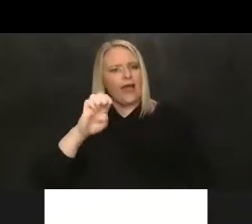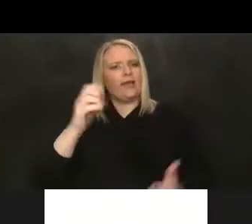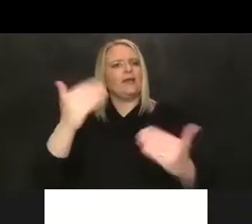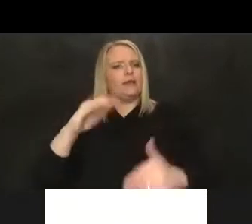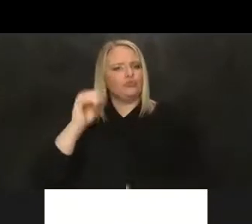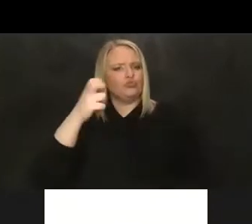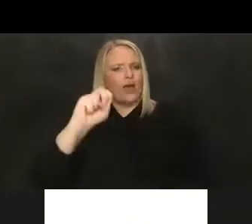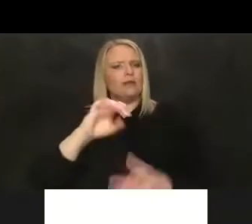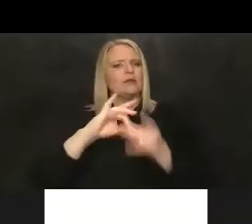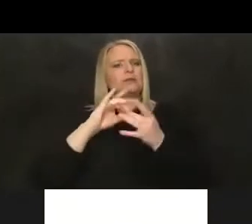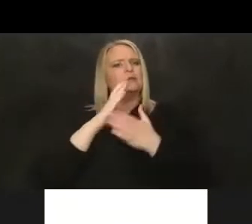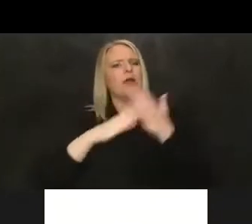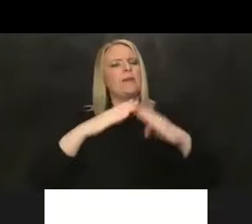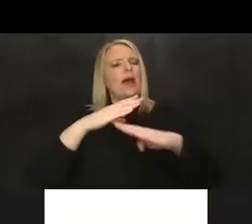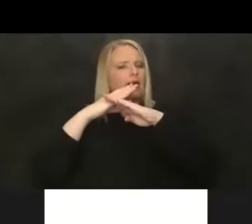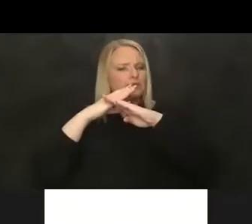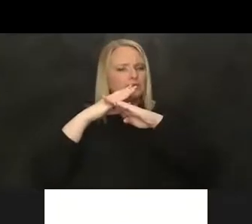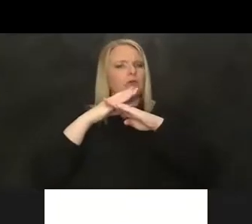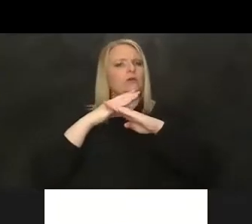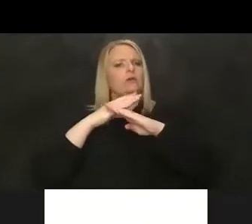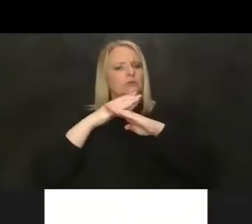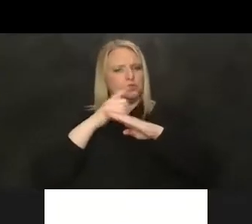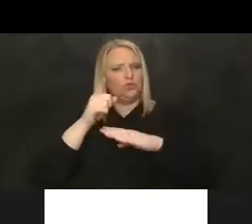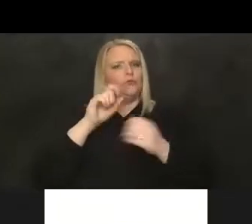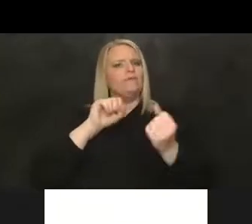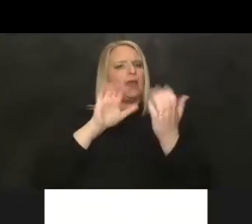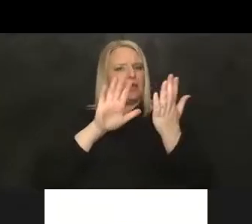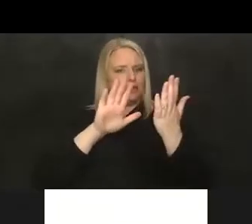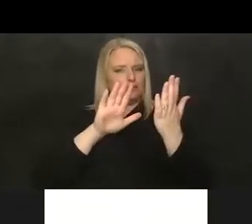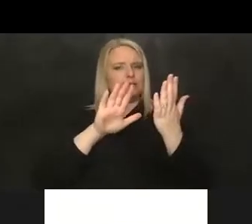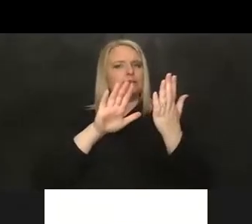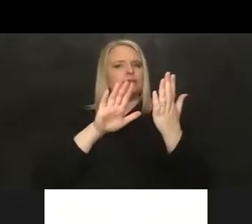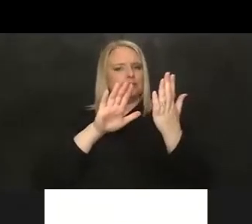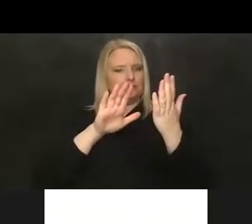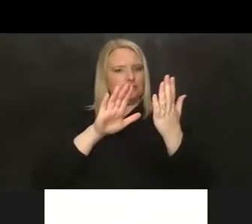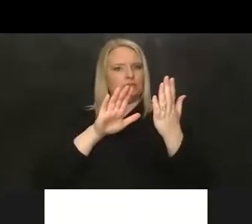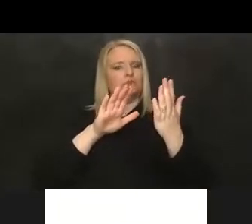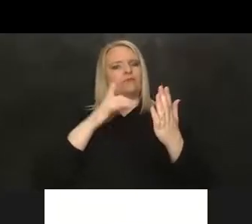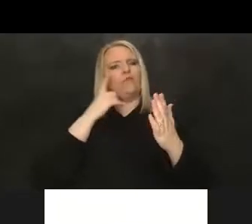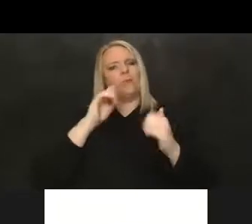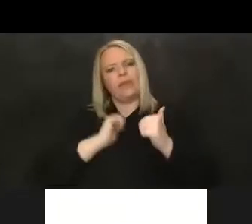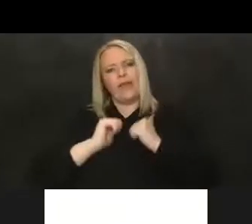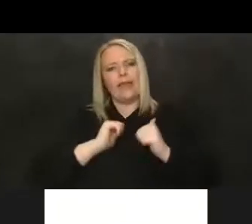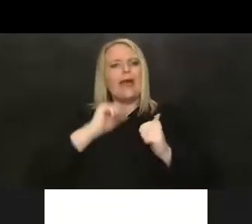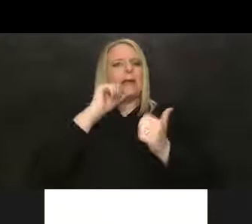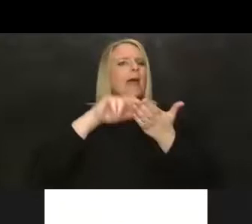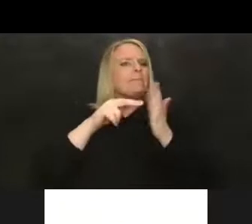some of the obstacles that you have faced in your plays- I don't mean the writer's block obstacle,